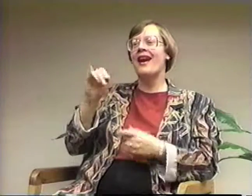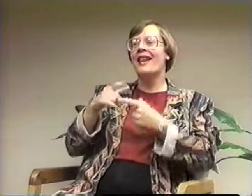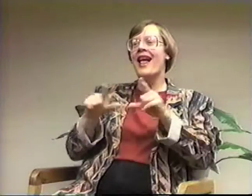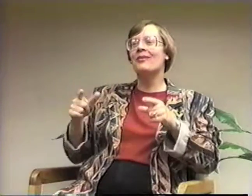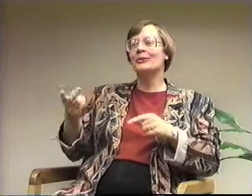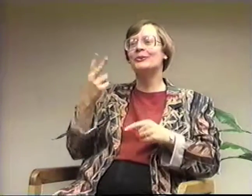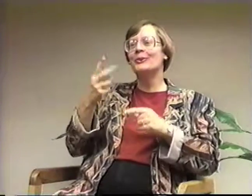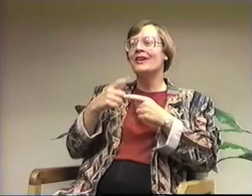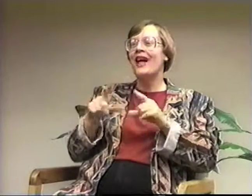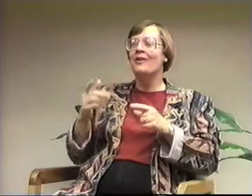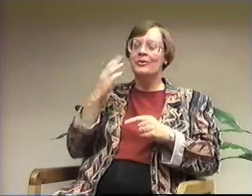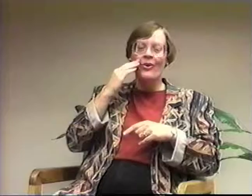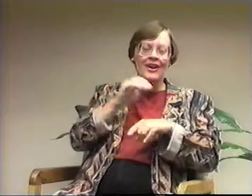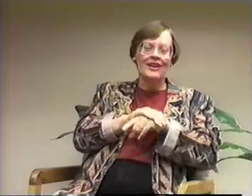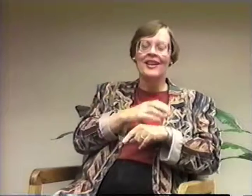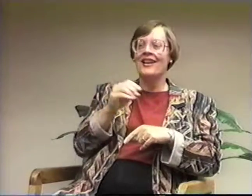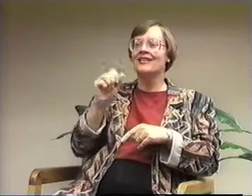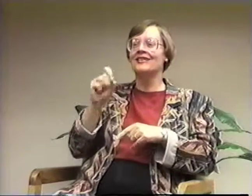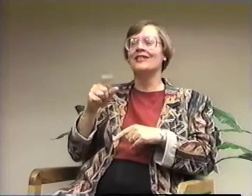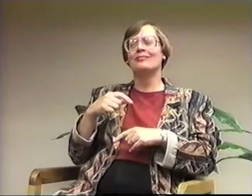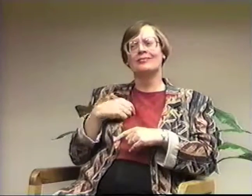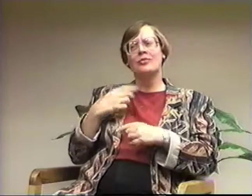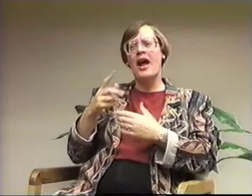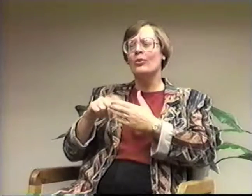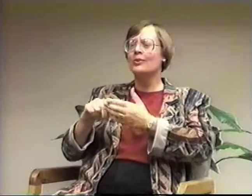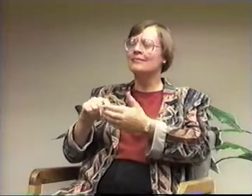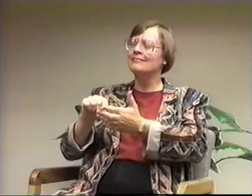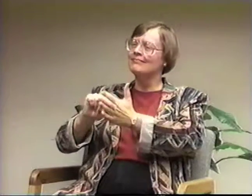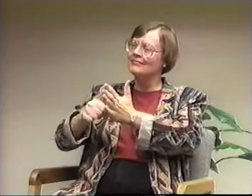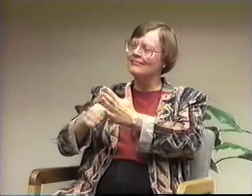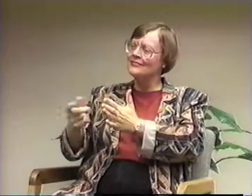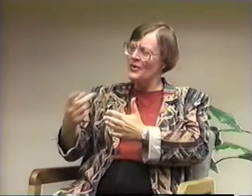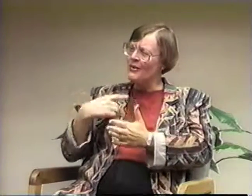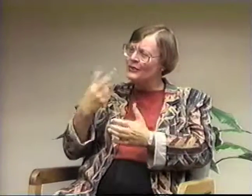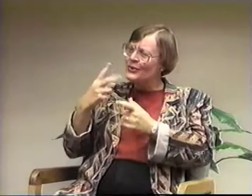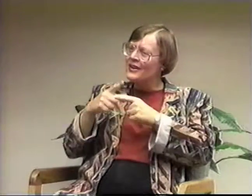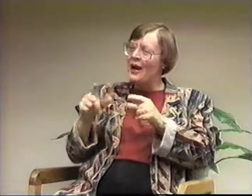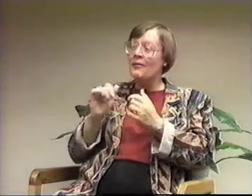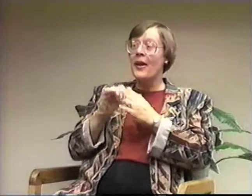They are really bilingual - English and ASL [American Sign Language].